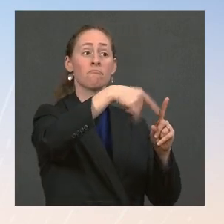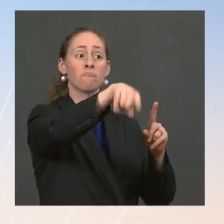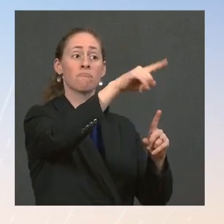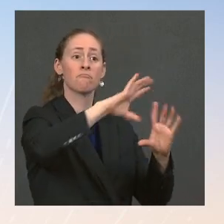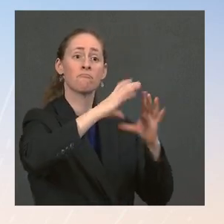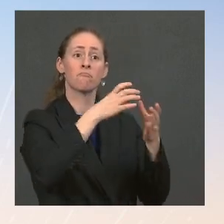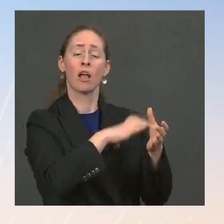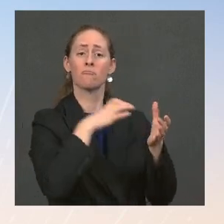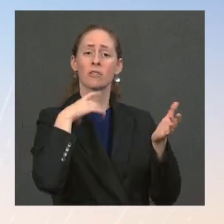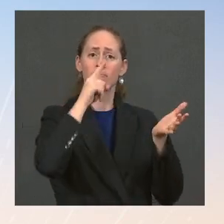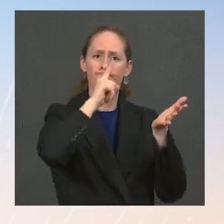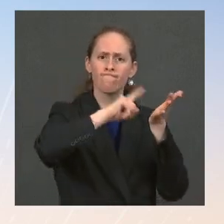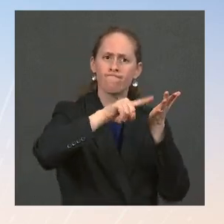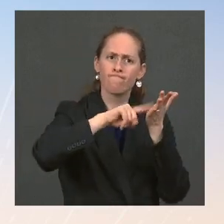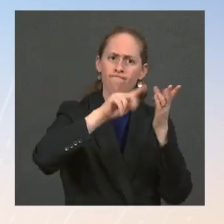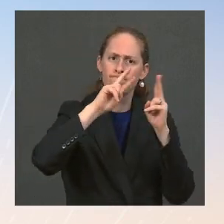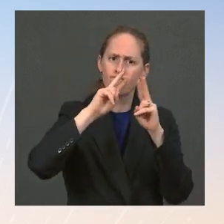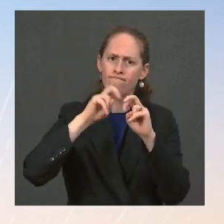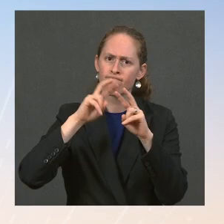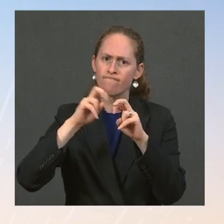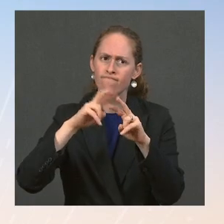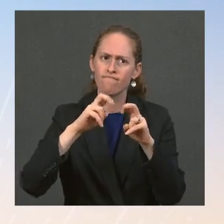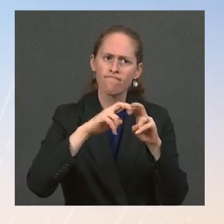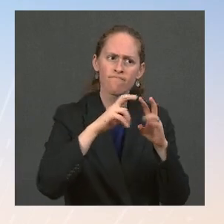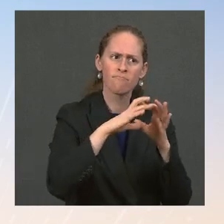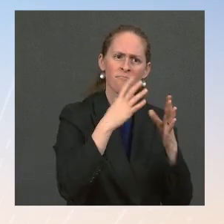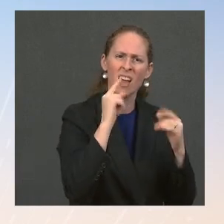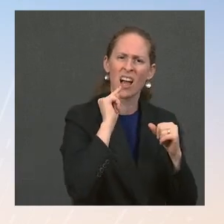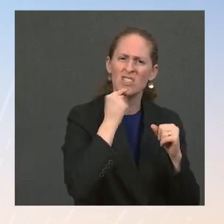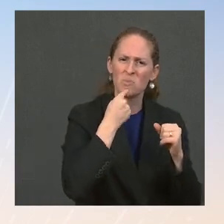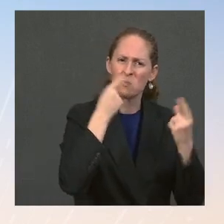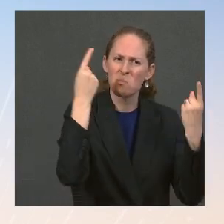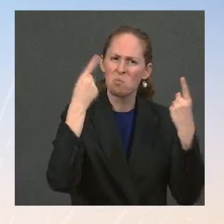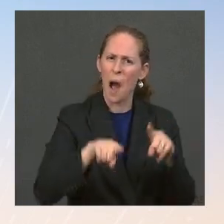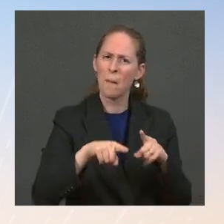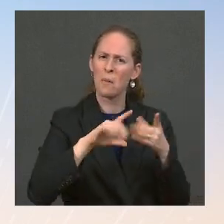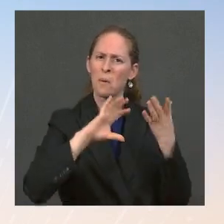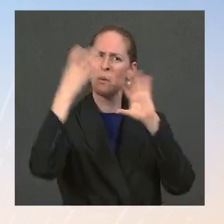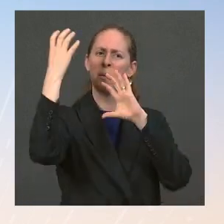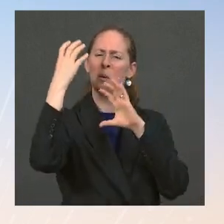There is a -- as you know, and as all of you know, there are normal requests for documents, for information.